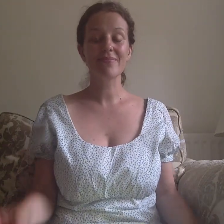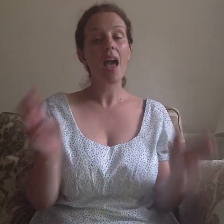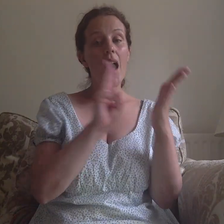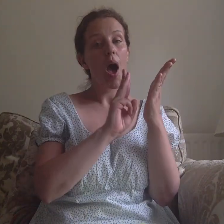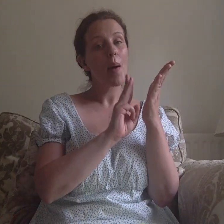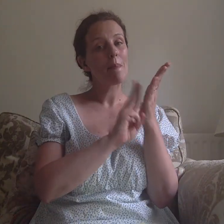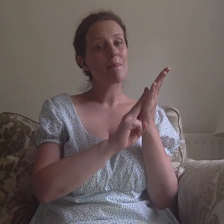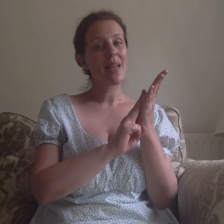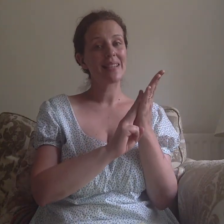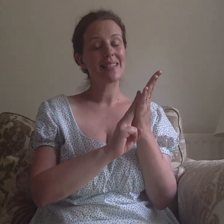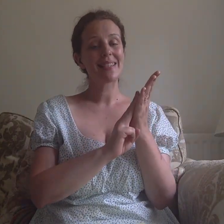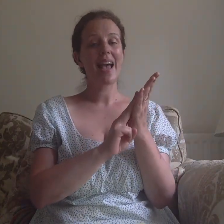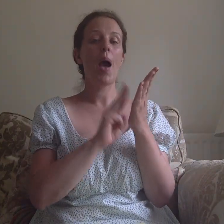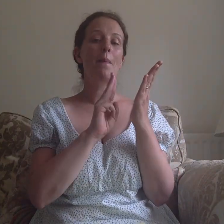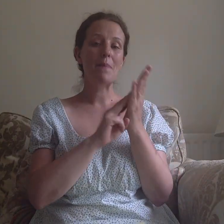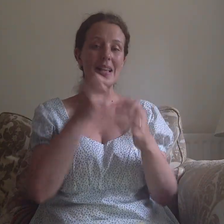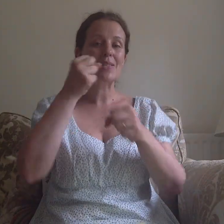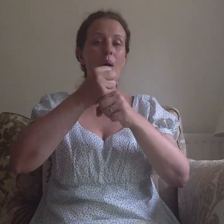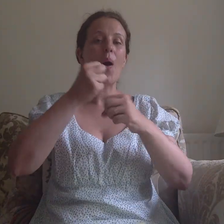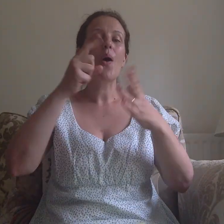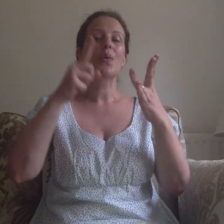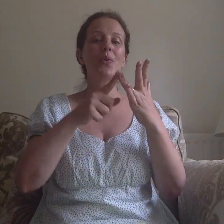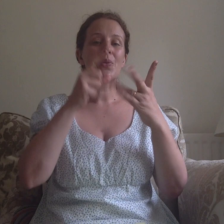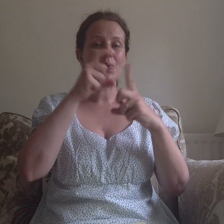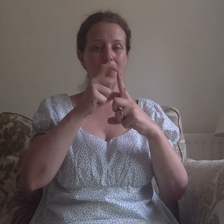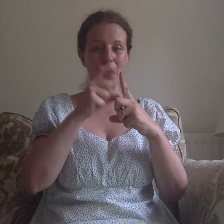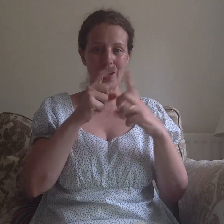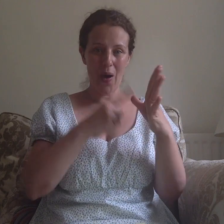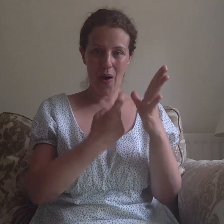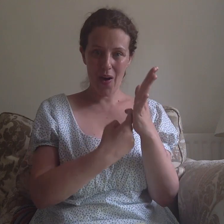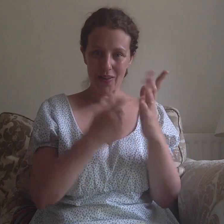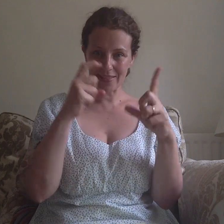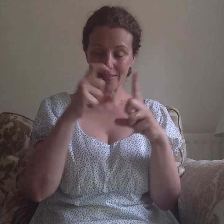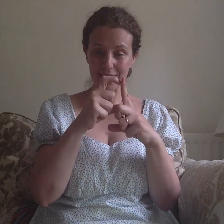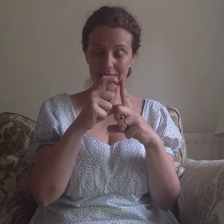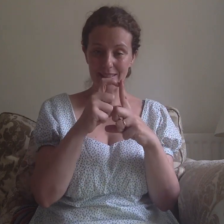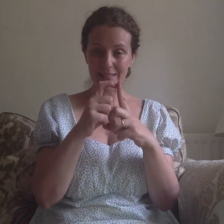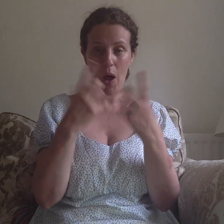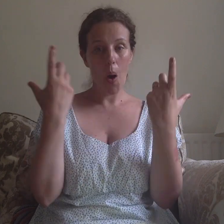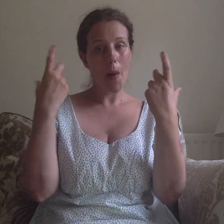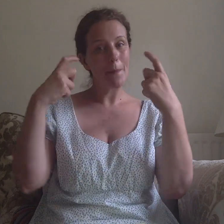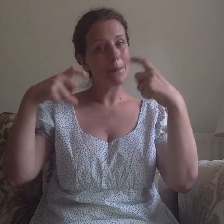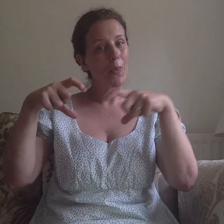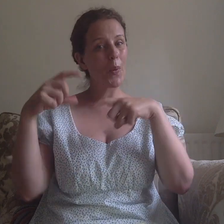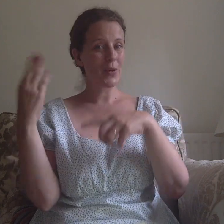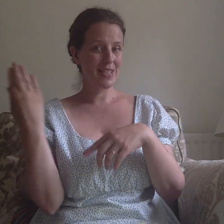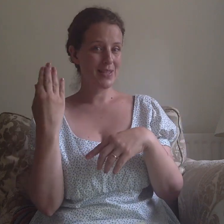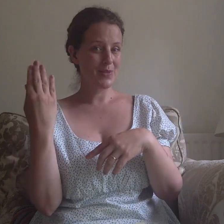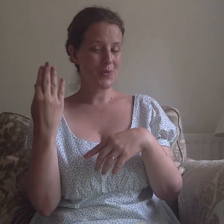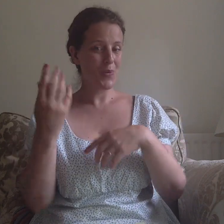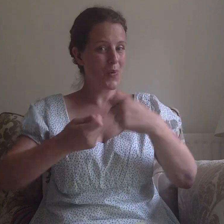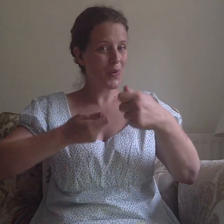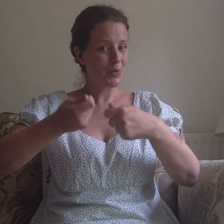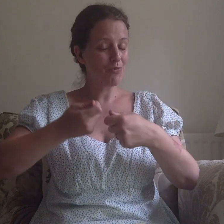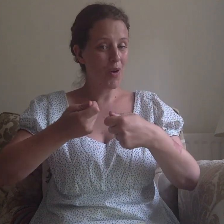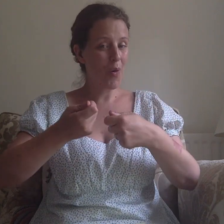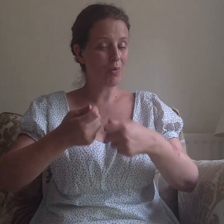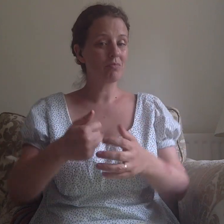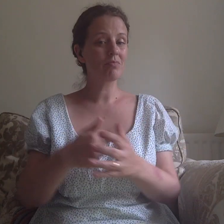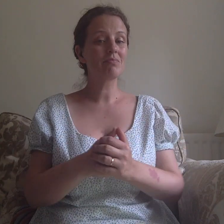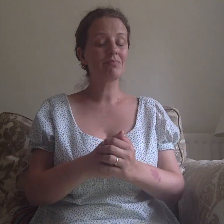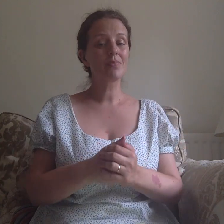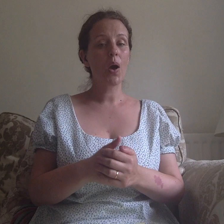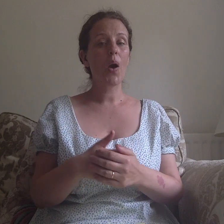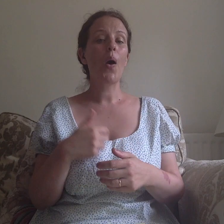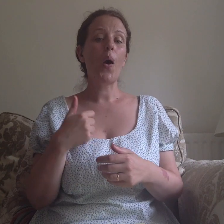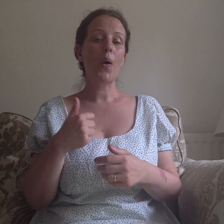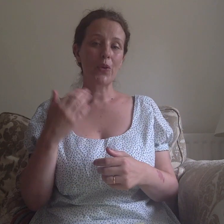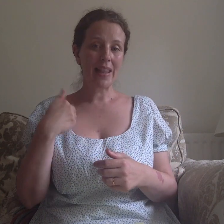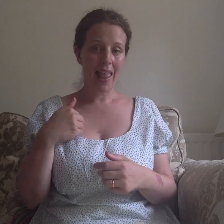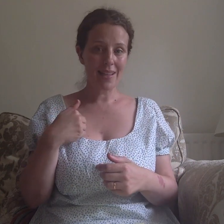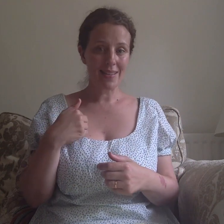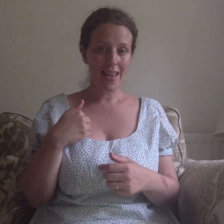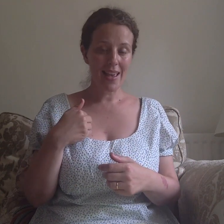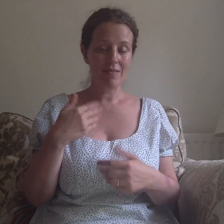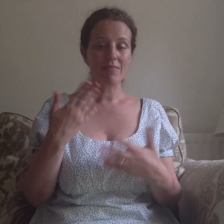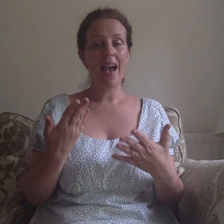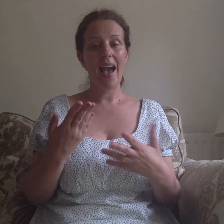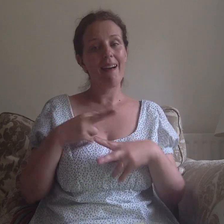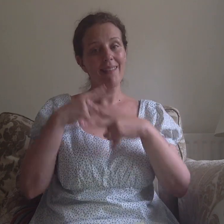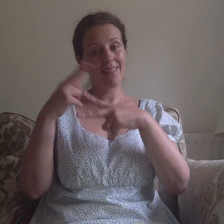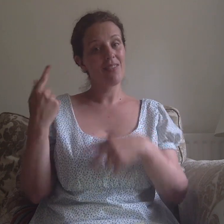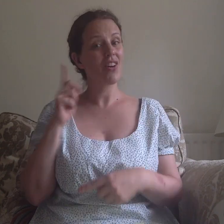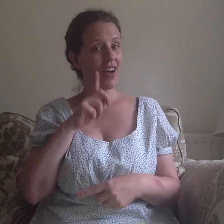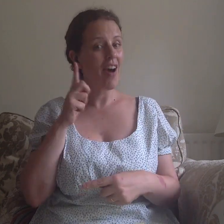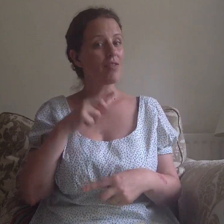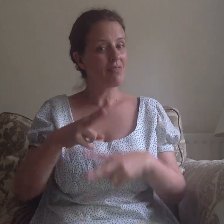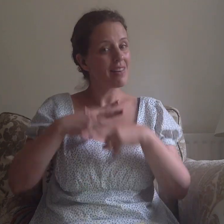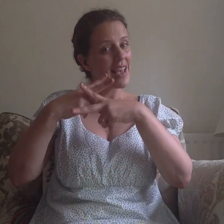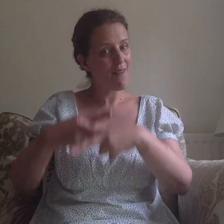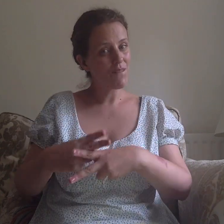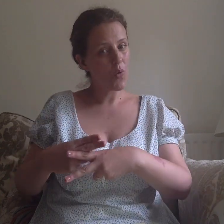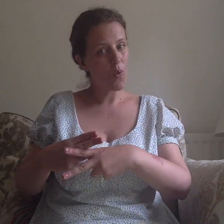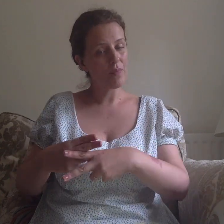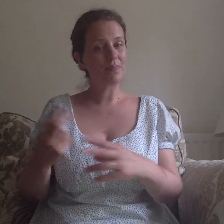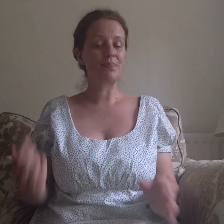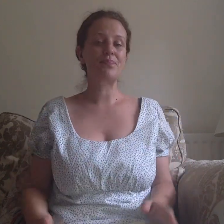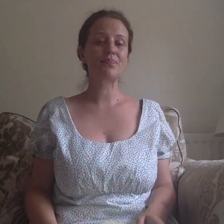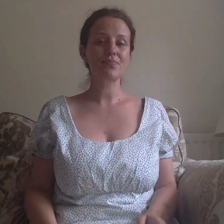Miss Goddard looked after the boarding school for girls.